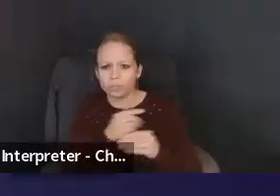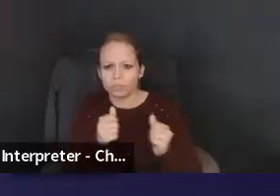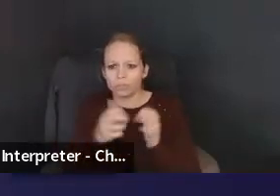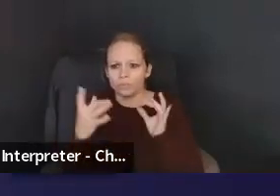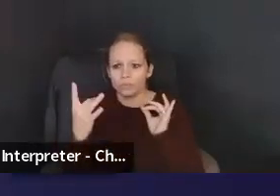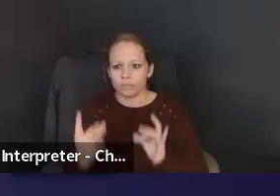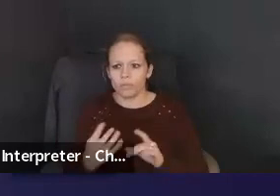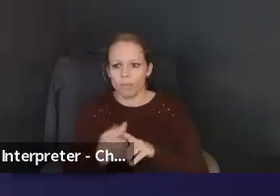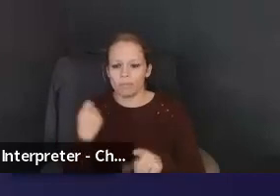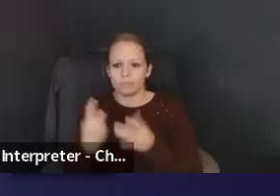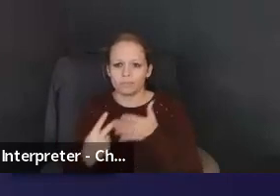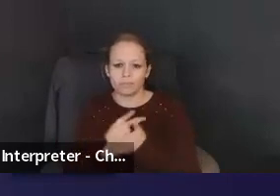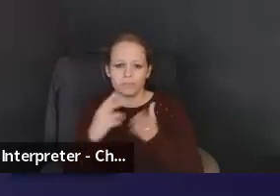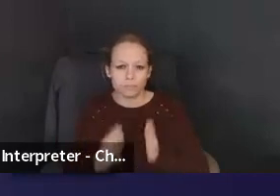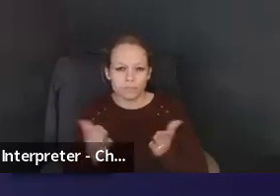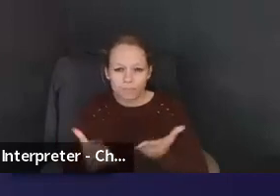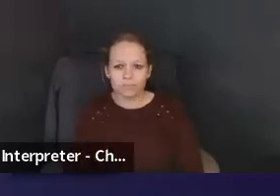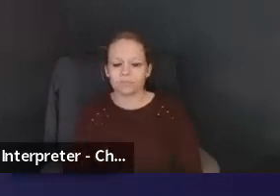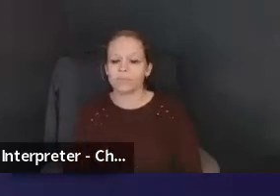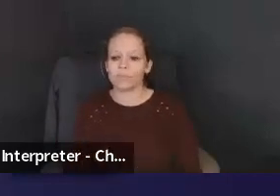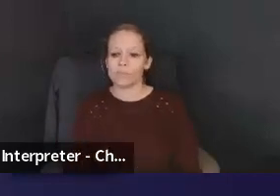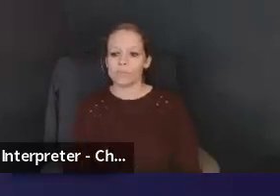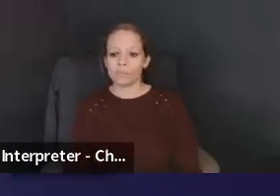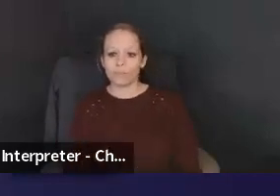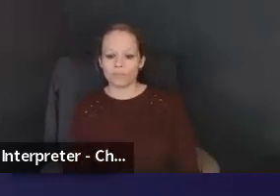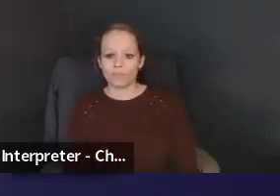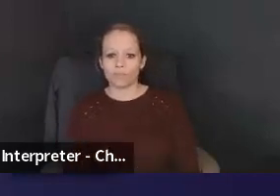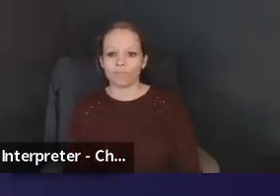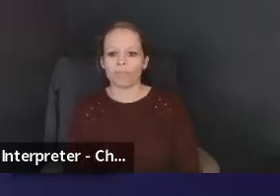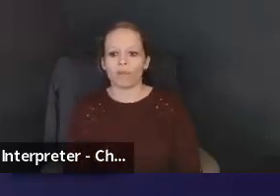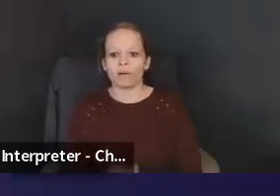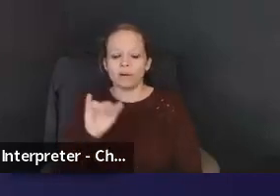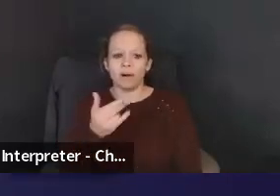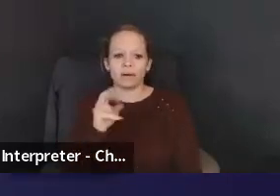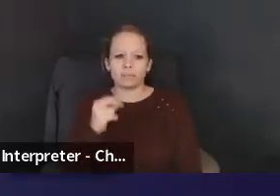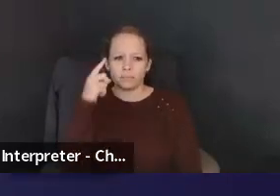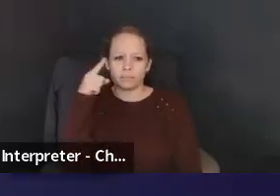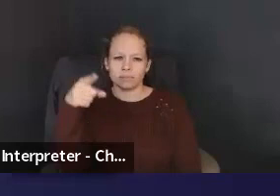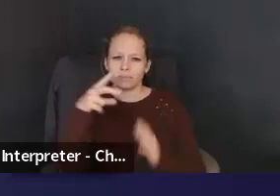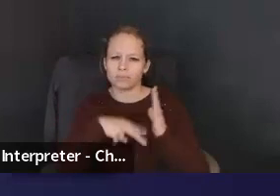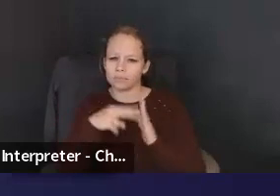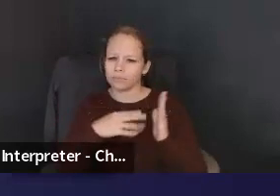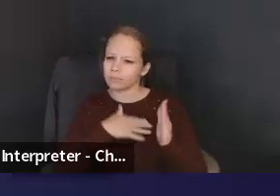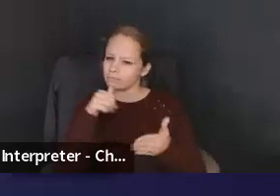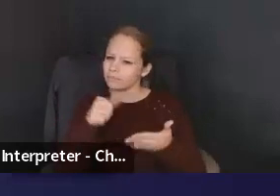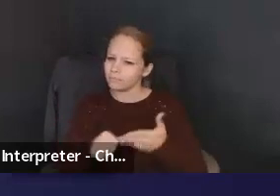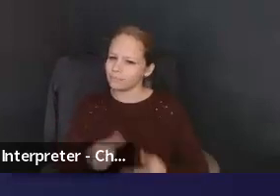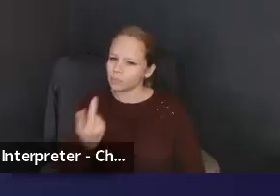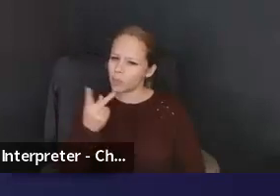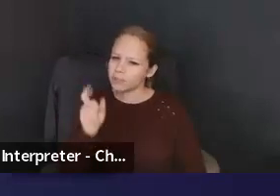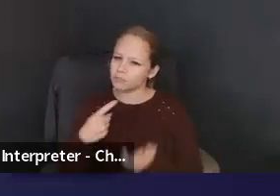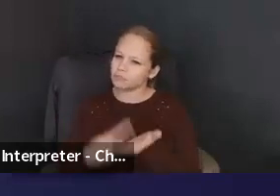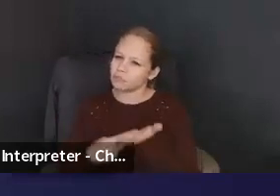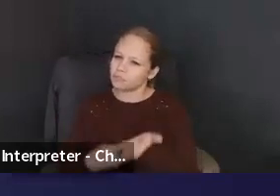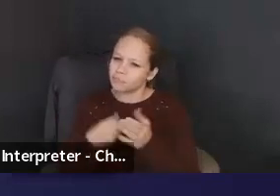from reviewers? Dr. Rumrill: John, I think you've been reading my mail. We need to talk afterwards.